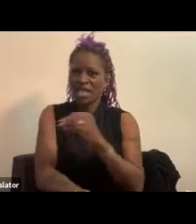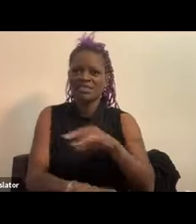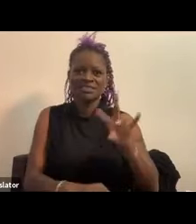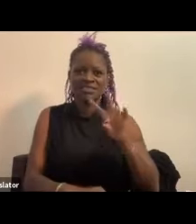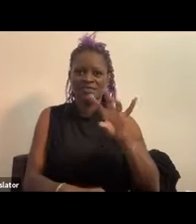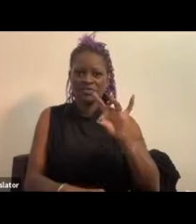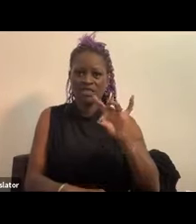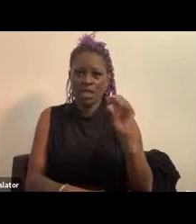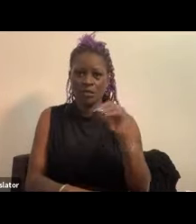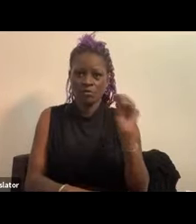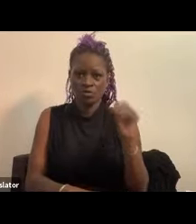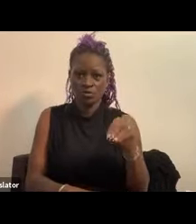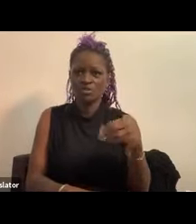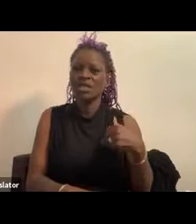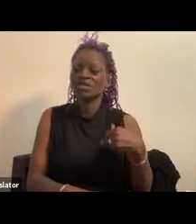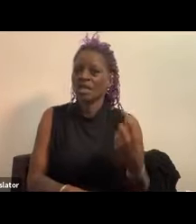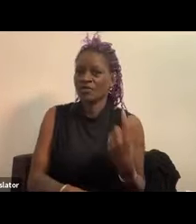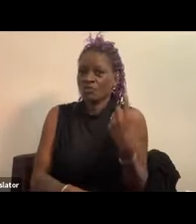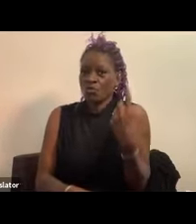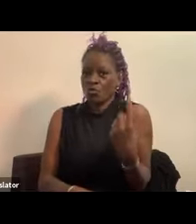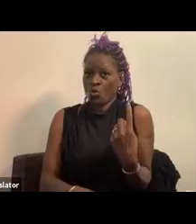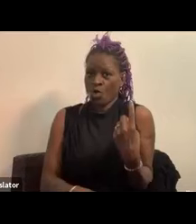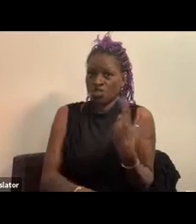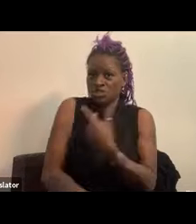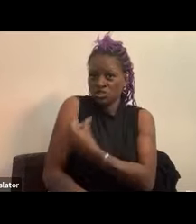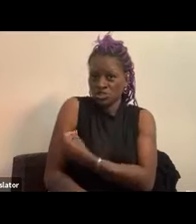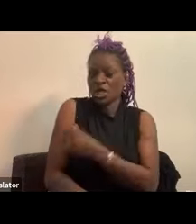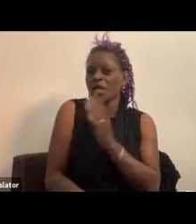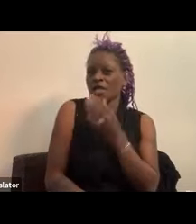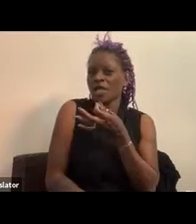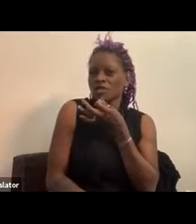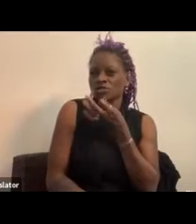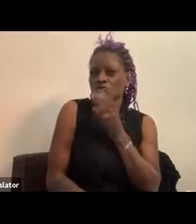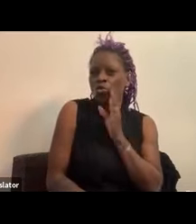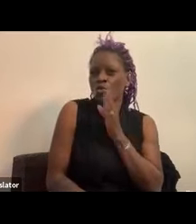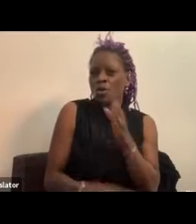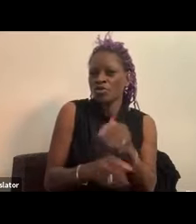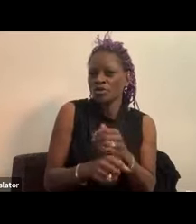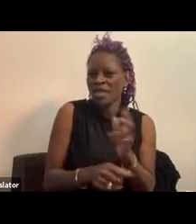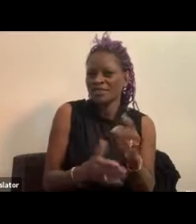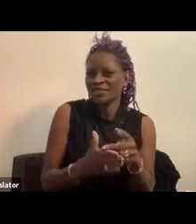at least one dose and are partially vaccinated. Fifty two percent of our children, aged 12